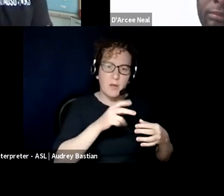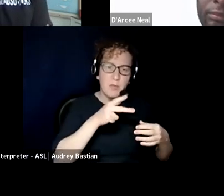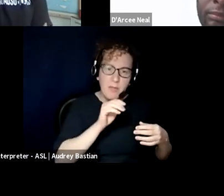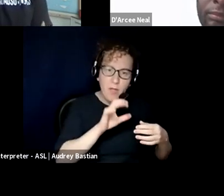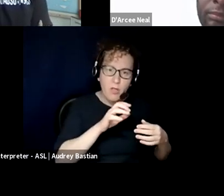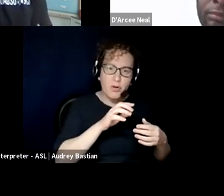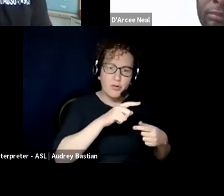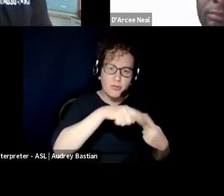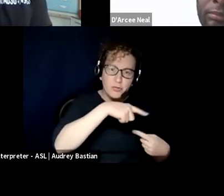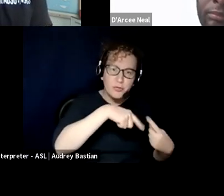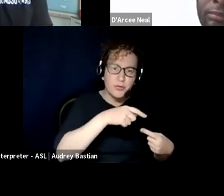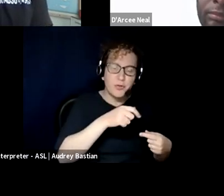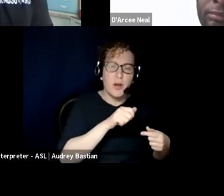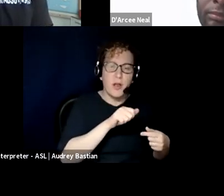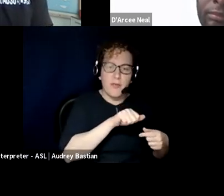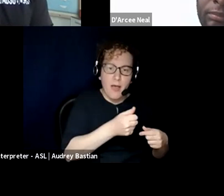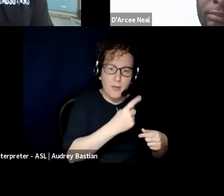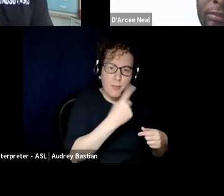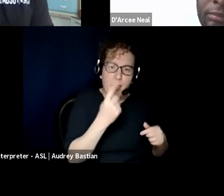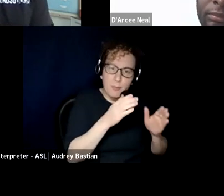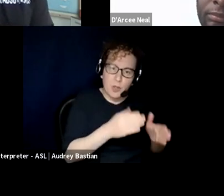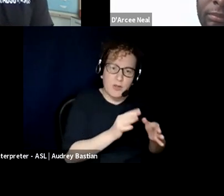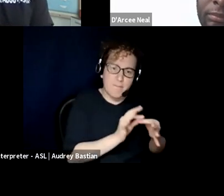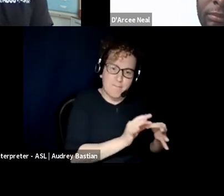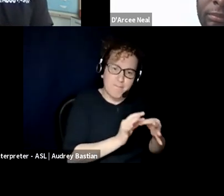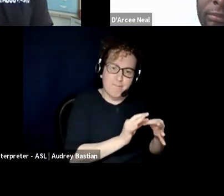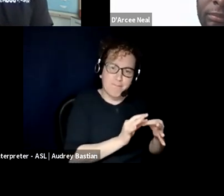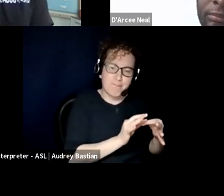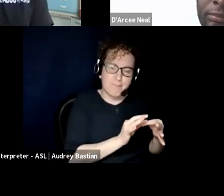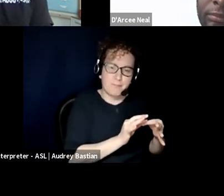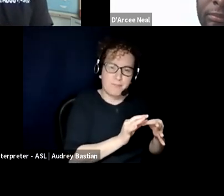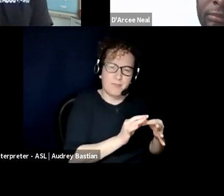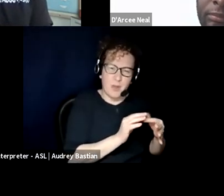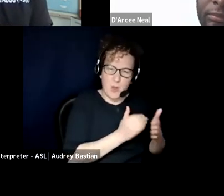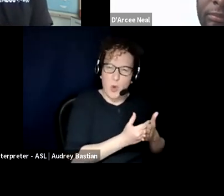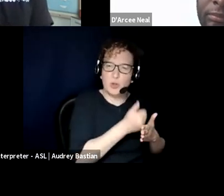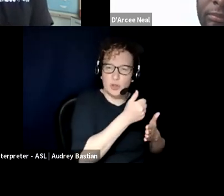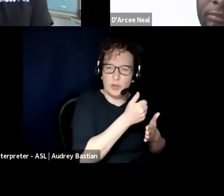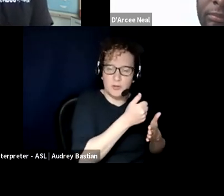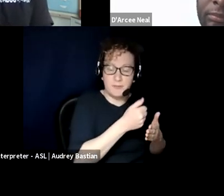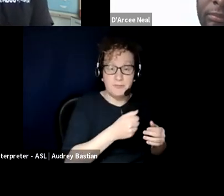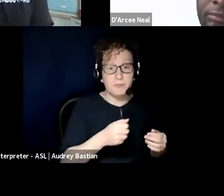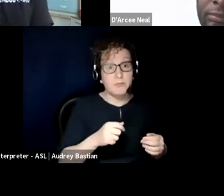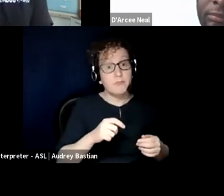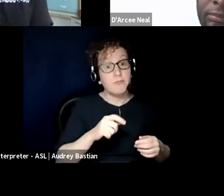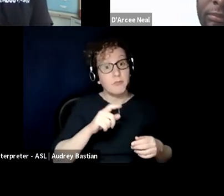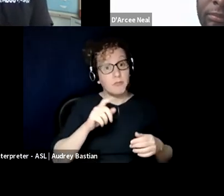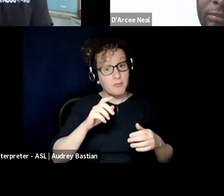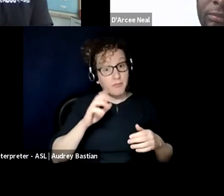group and the other Black person I was with. It definitely eventually pushed me to connect with